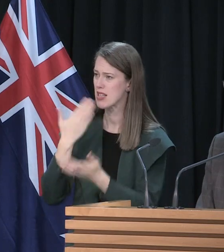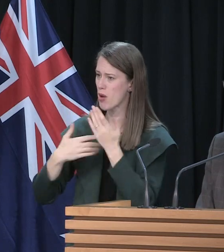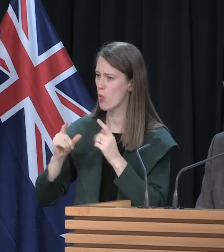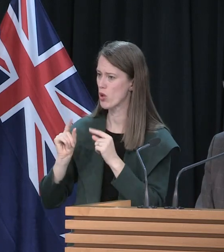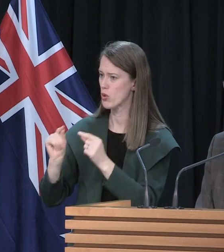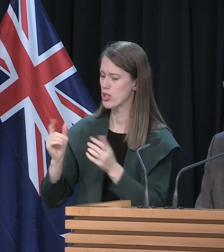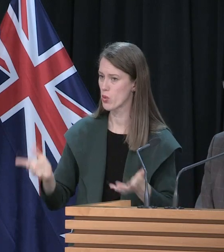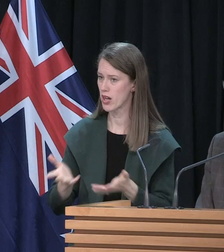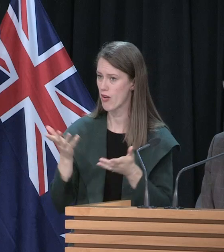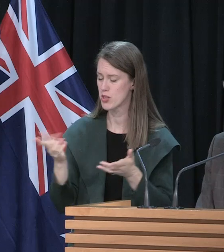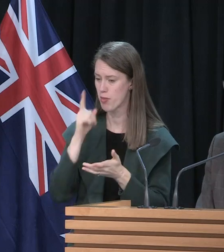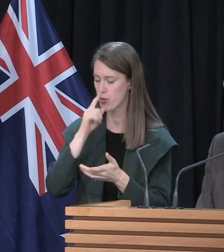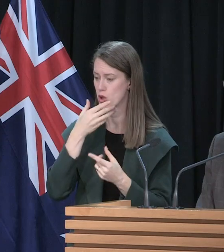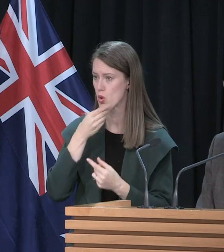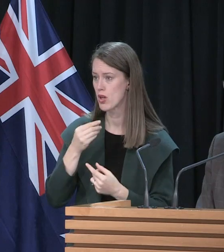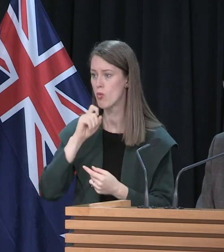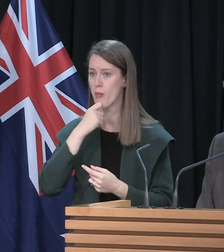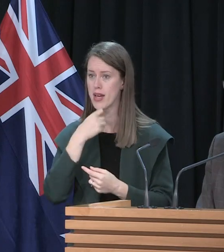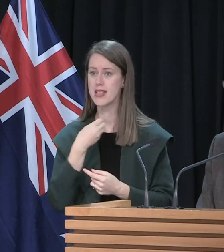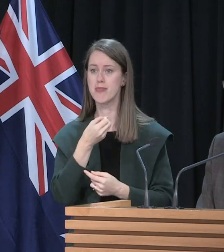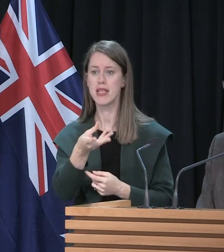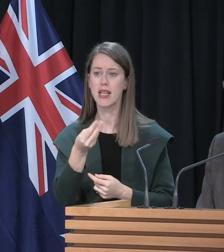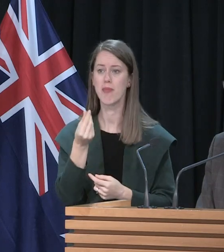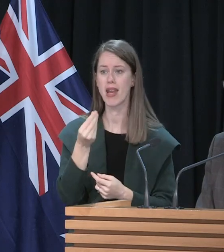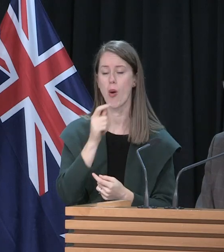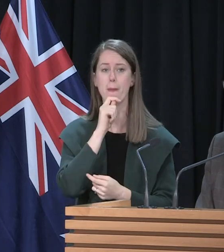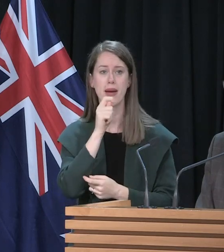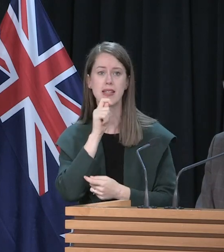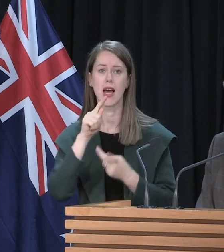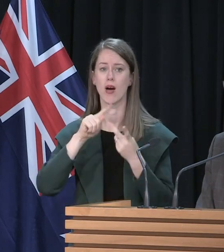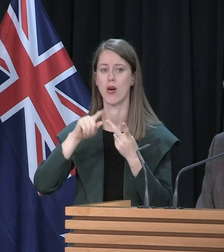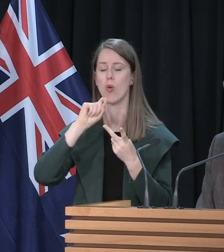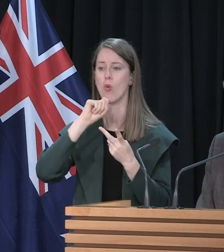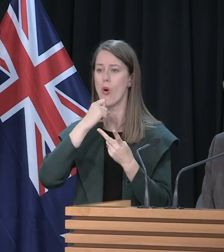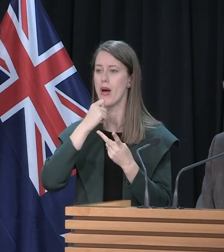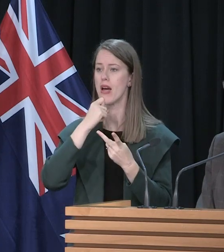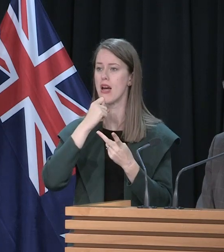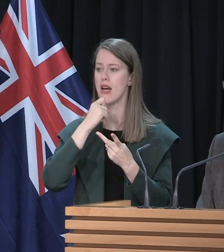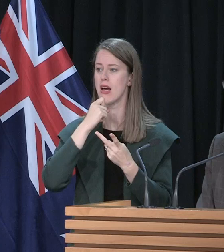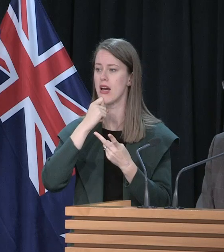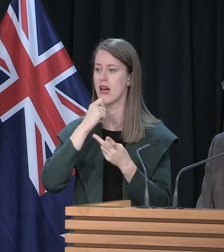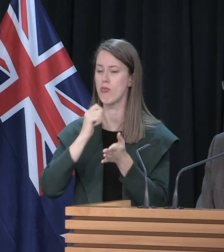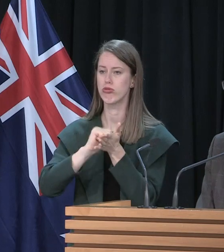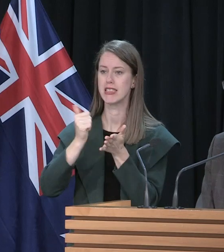today which is by no means enough. Can you outline specifically what you're going to be doing to encourage uptake? Are you